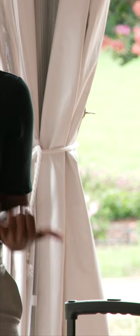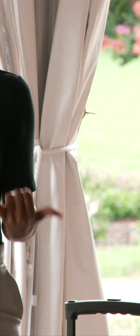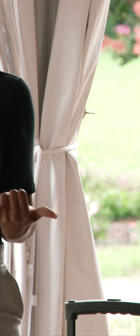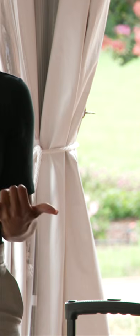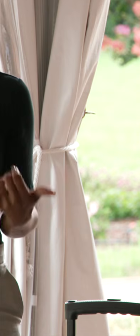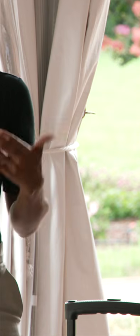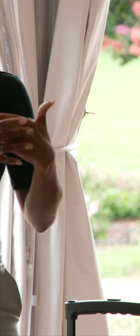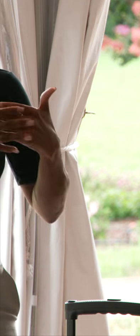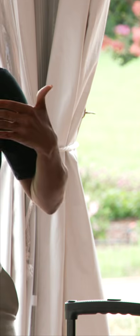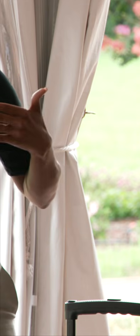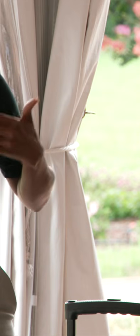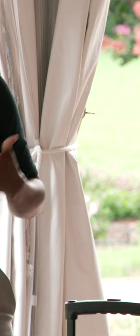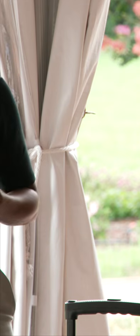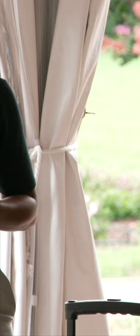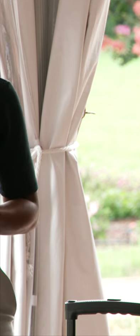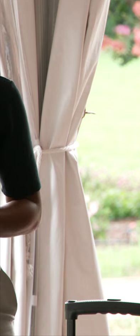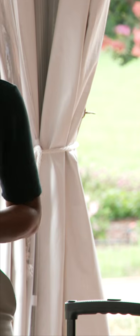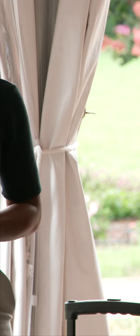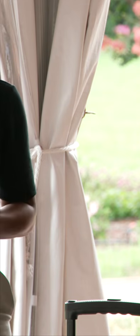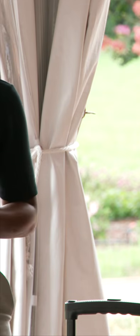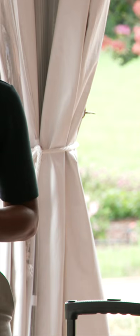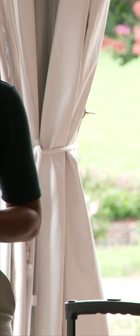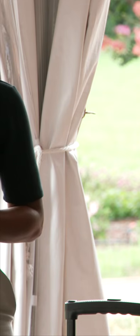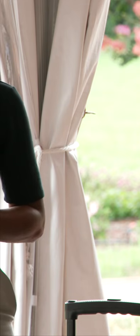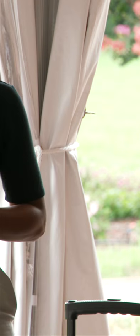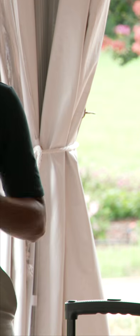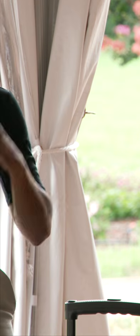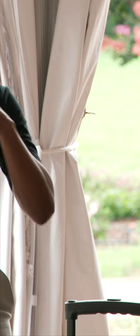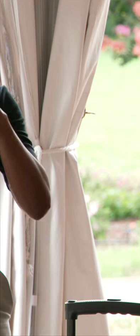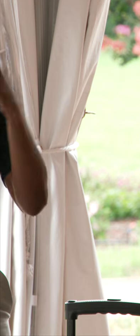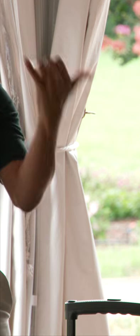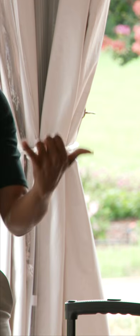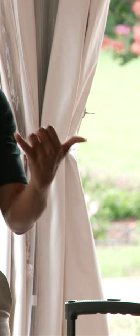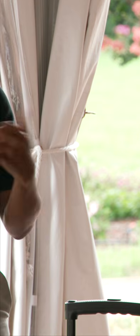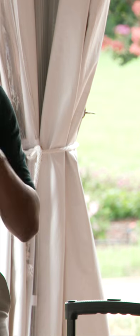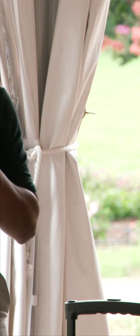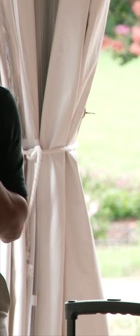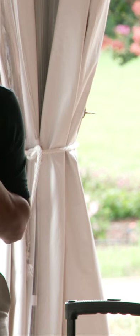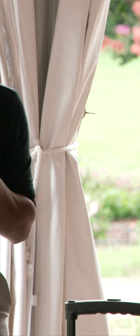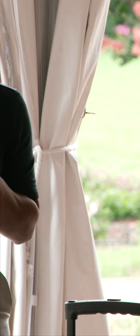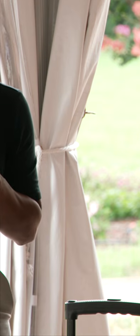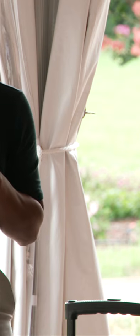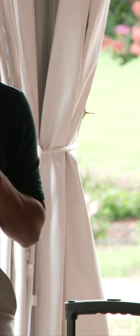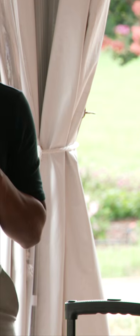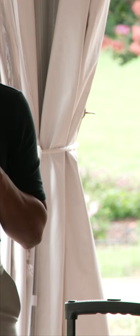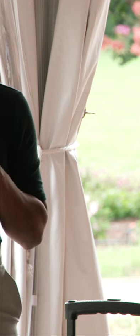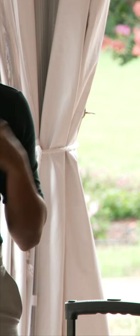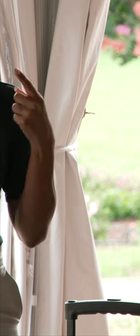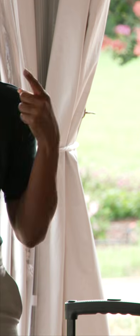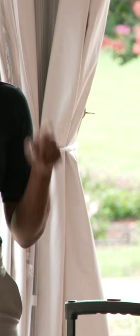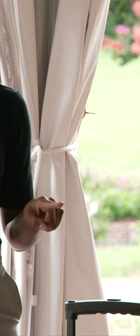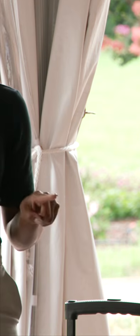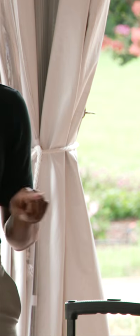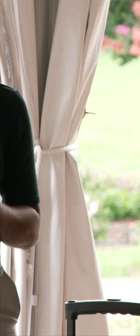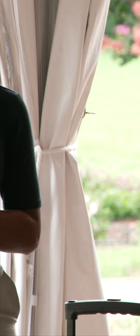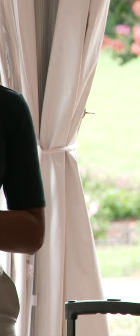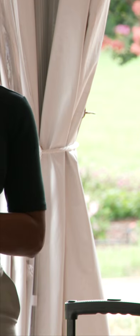and that's why we gather here today. So it was charged in this setting in the 1970s that the